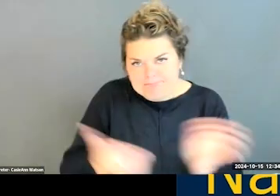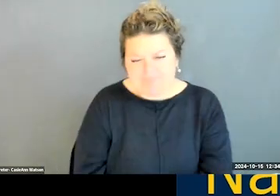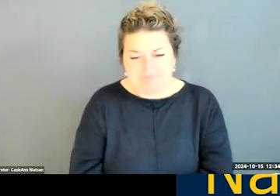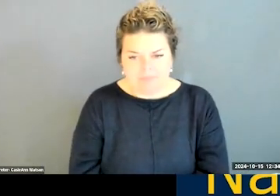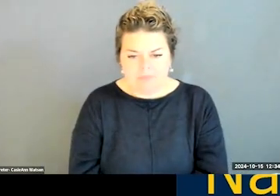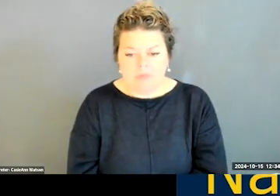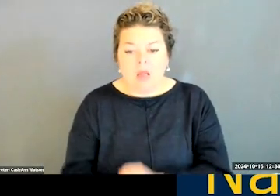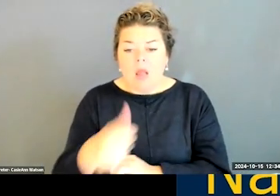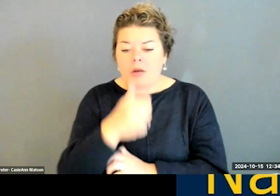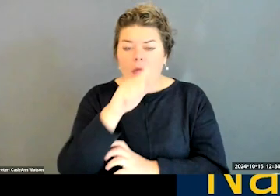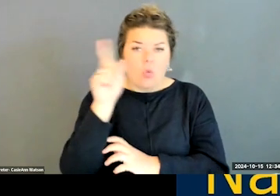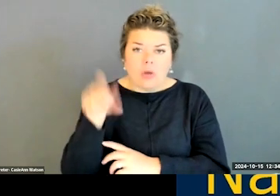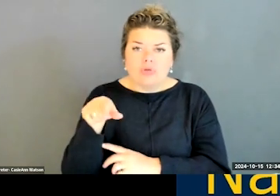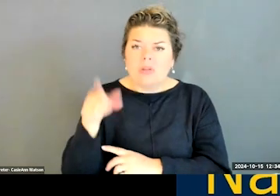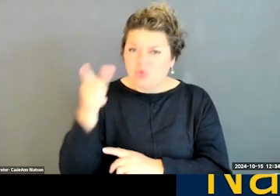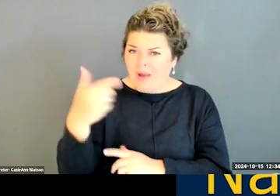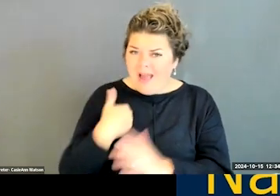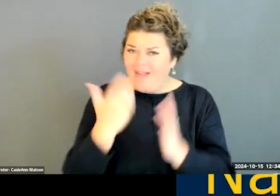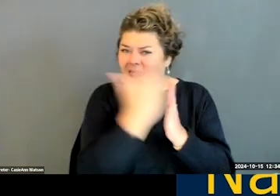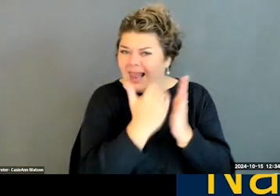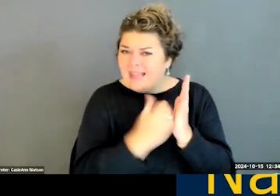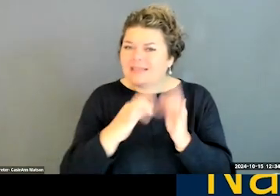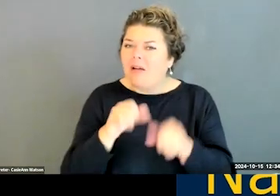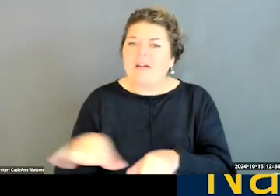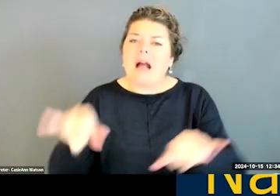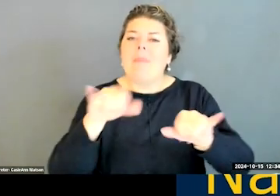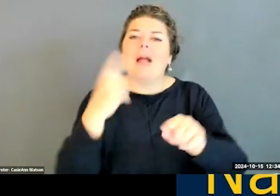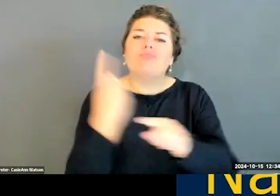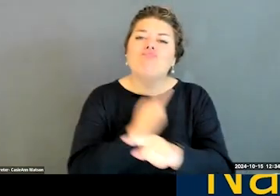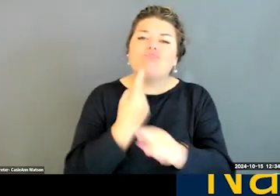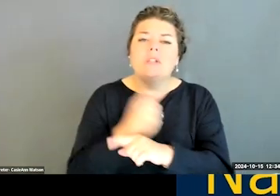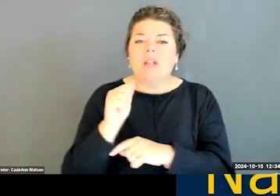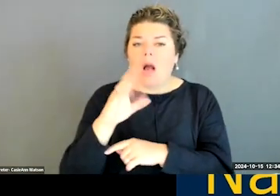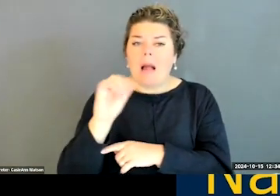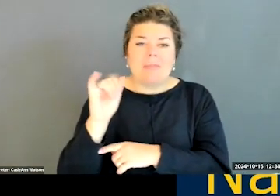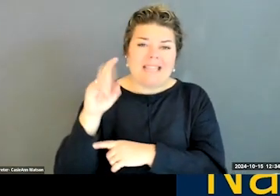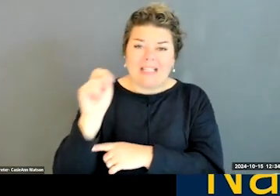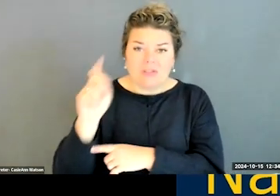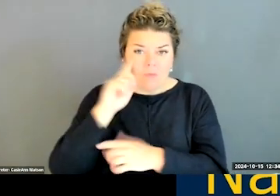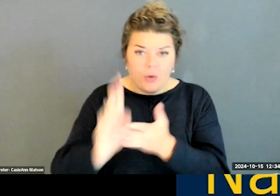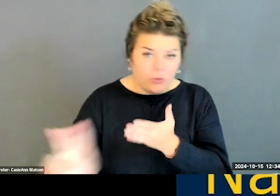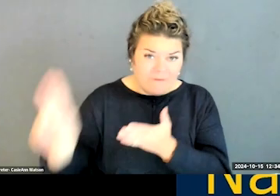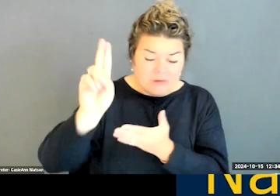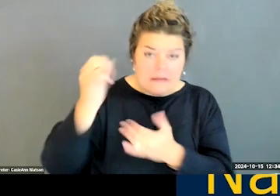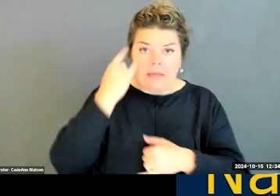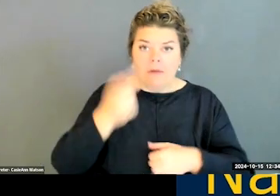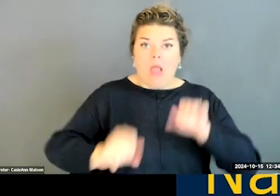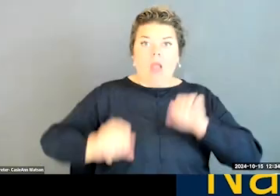Another question, "Is there a list of common accommodations "that the university provides so that those of us "that are unsure what the university might give